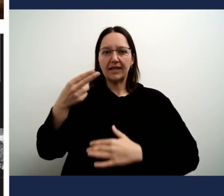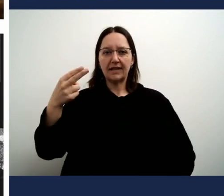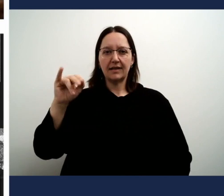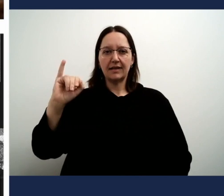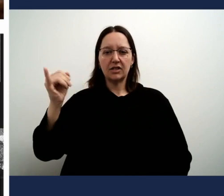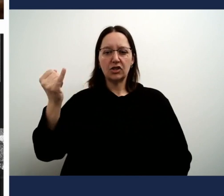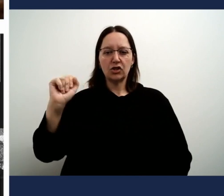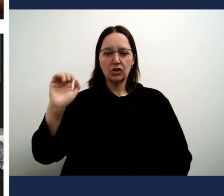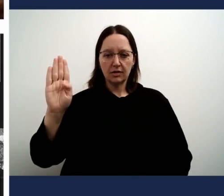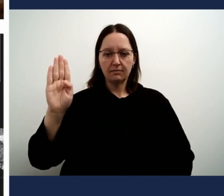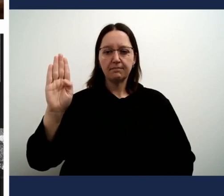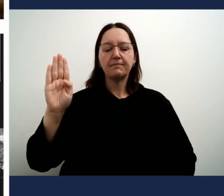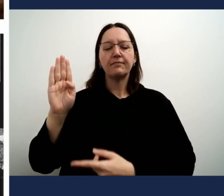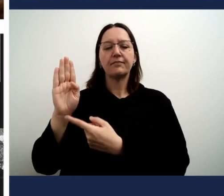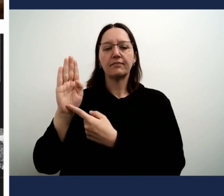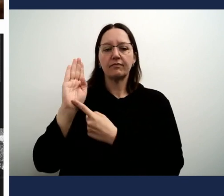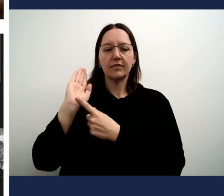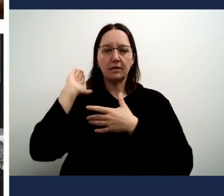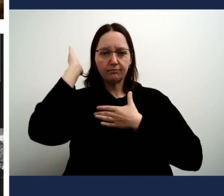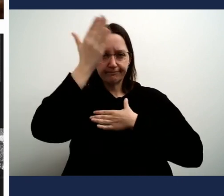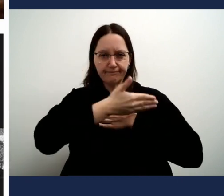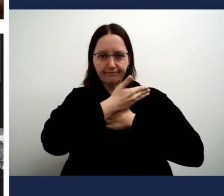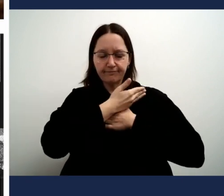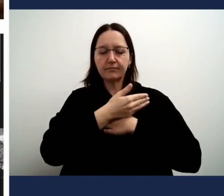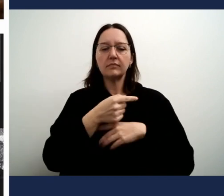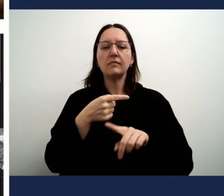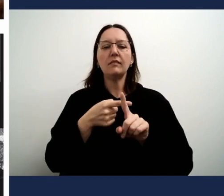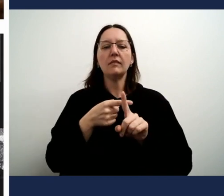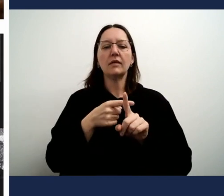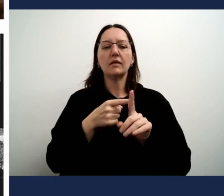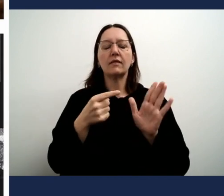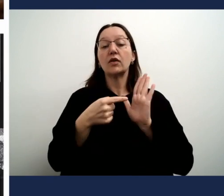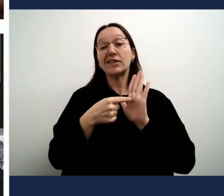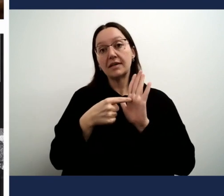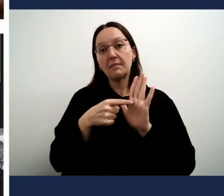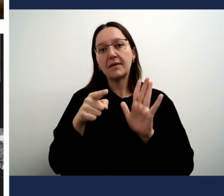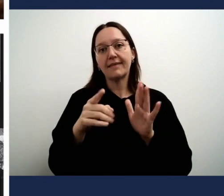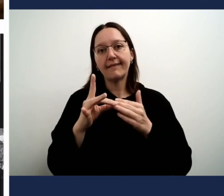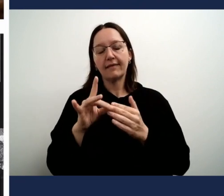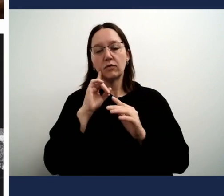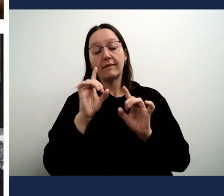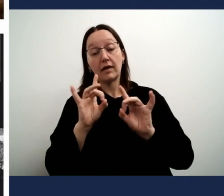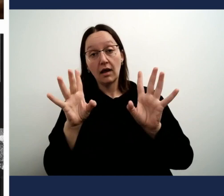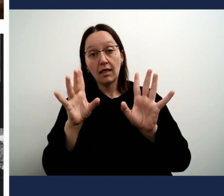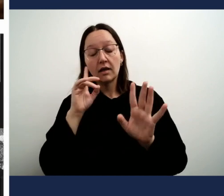impacted are the Sikhs. Sikhs are often mistaken for Muslims and are victims of harassment,